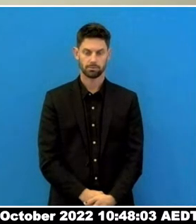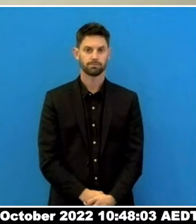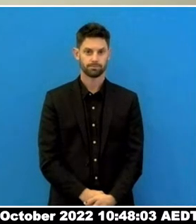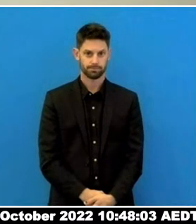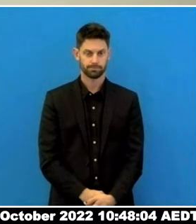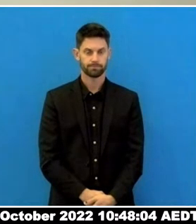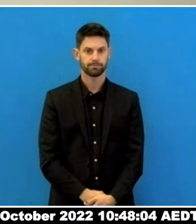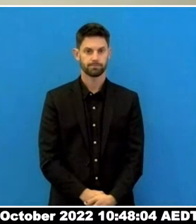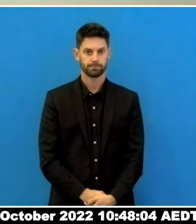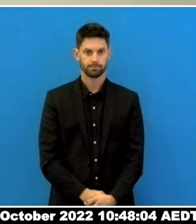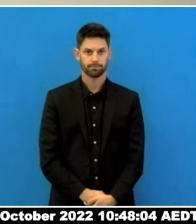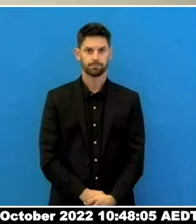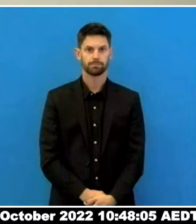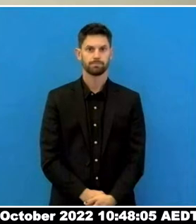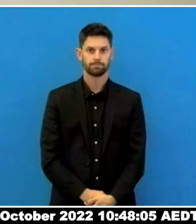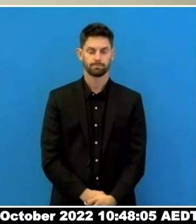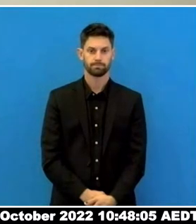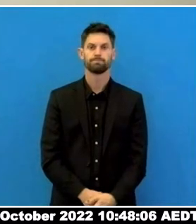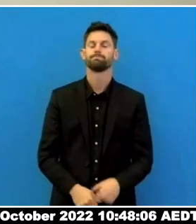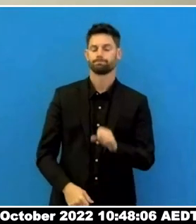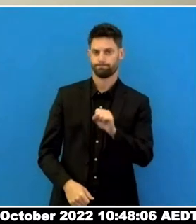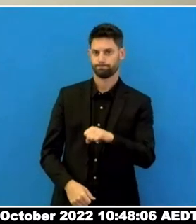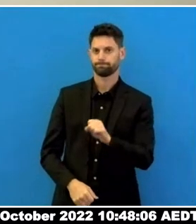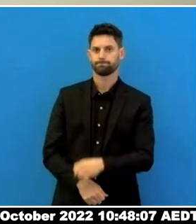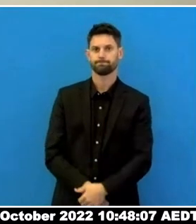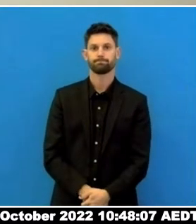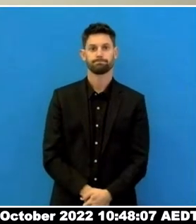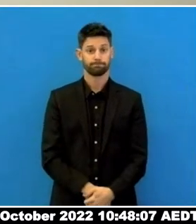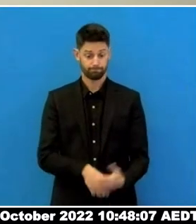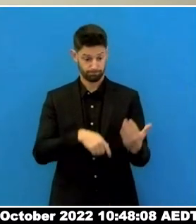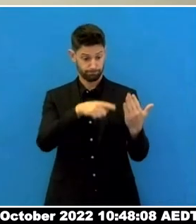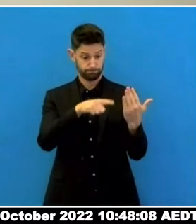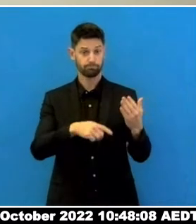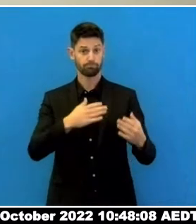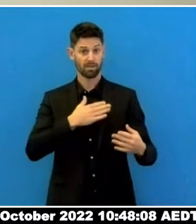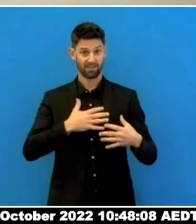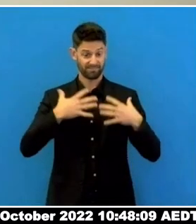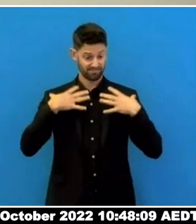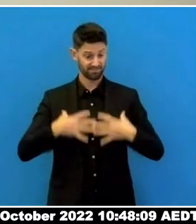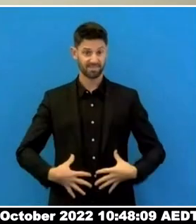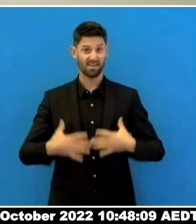Okay. "My physical health is very bad and includes hypertension